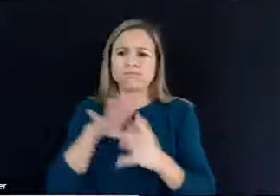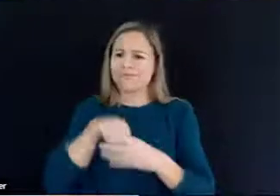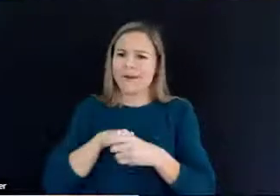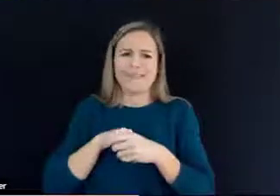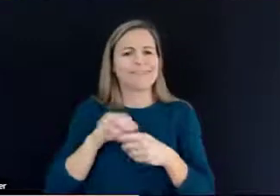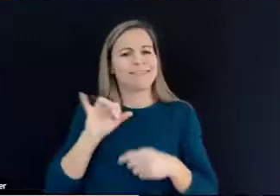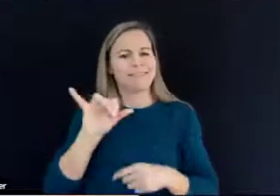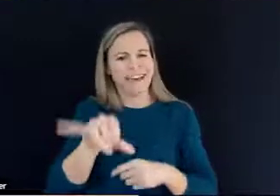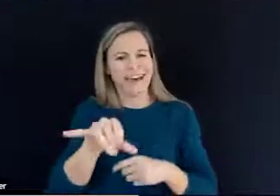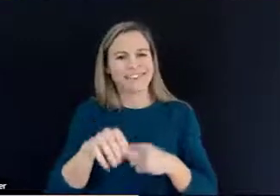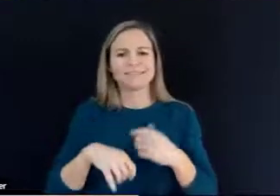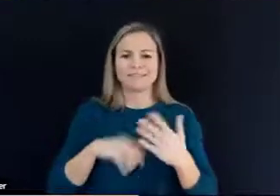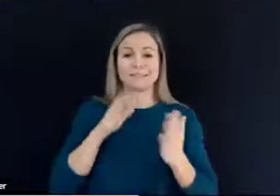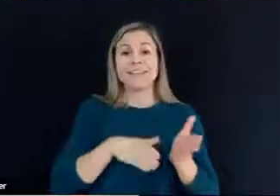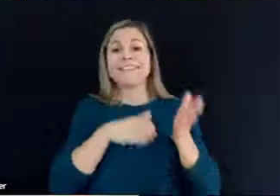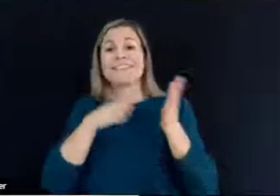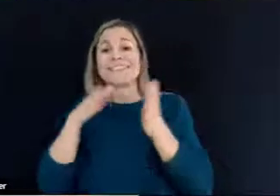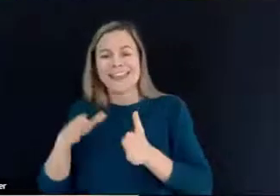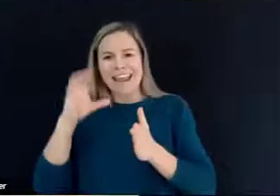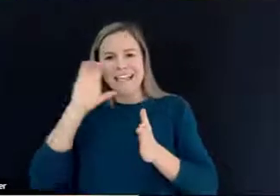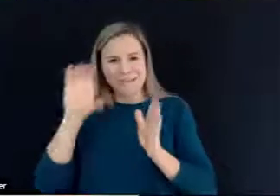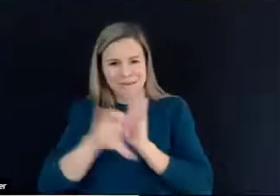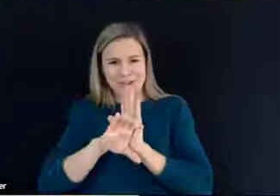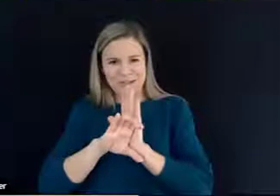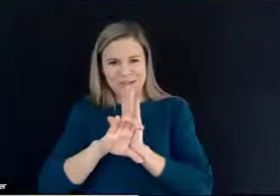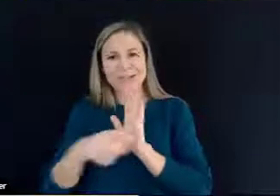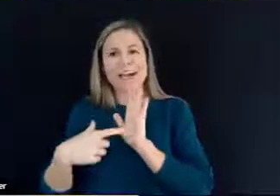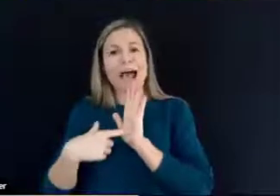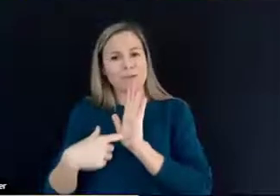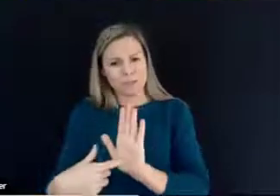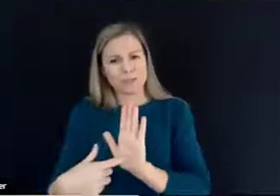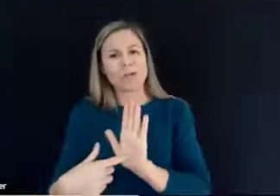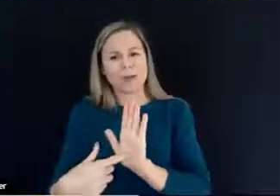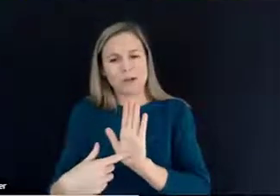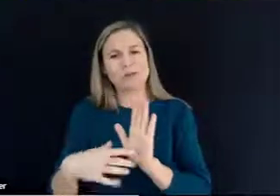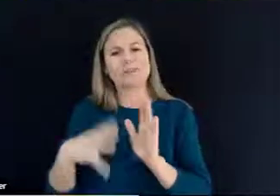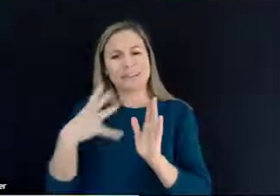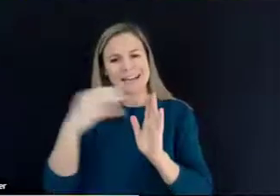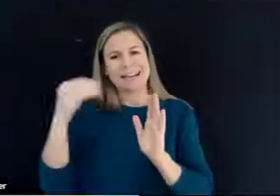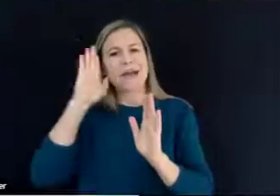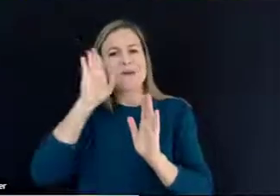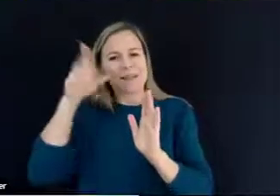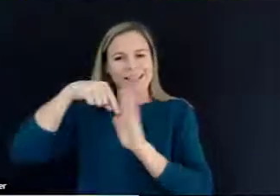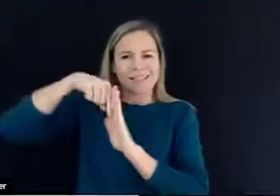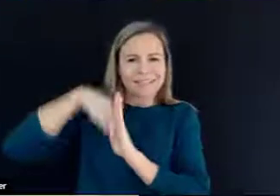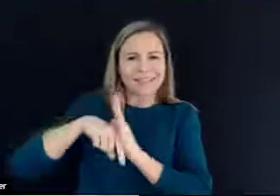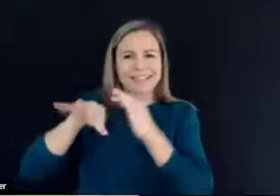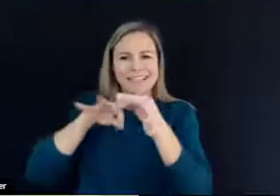is something that I'm gonna talk about and share throughout the presentation today. And I know it's really small, but what it is,